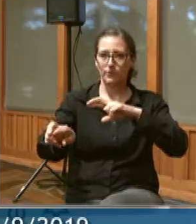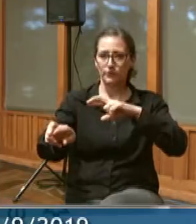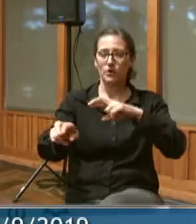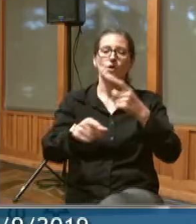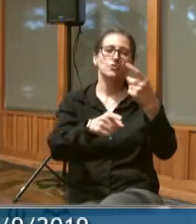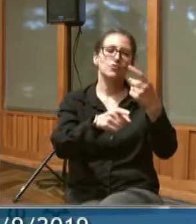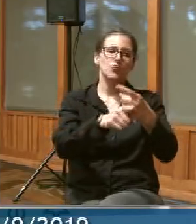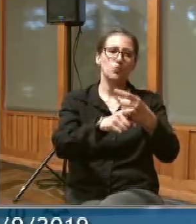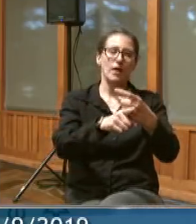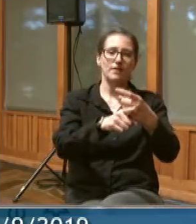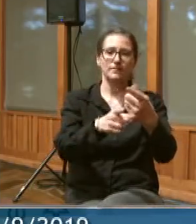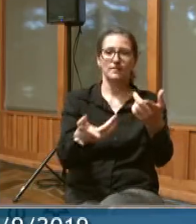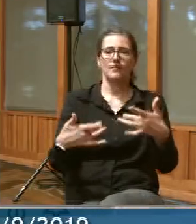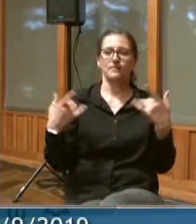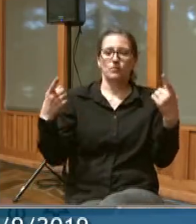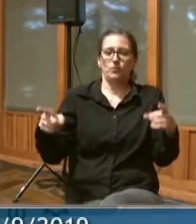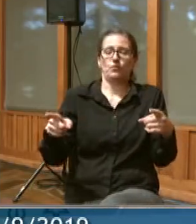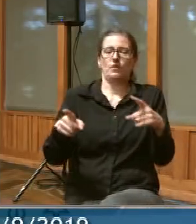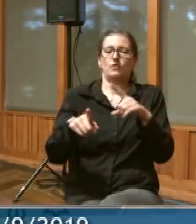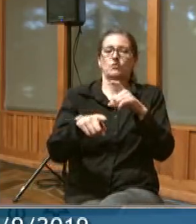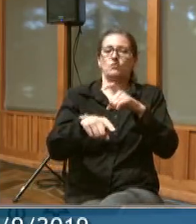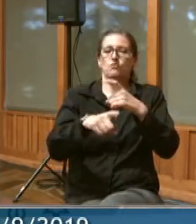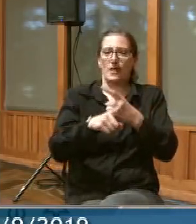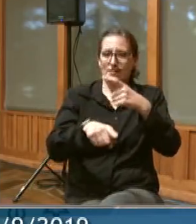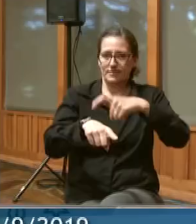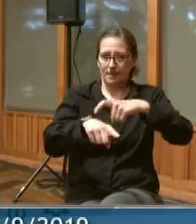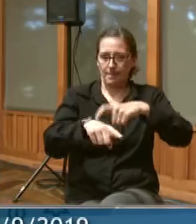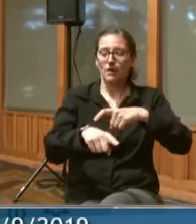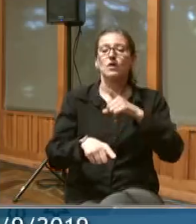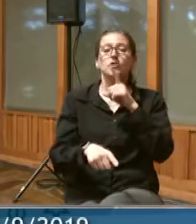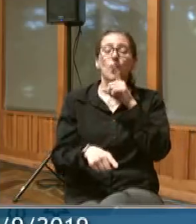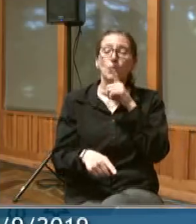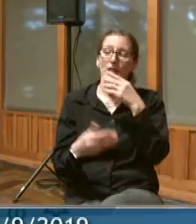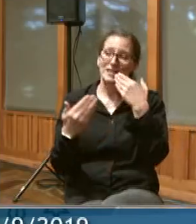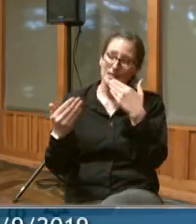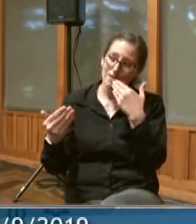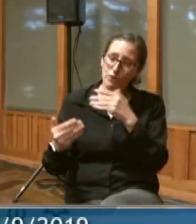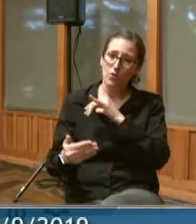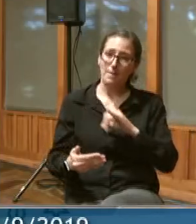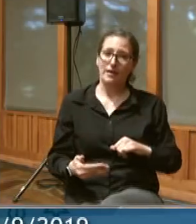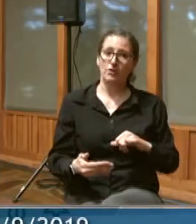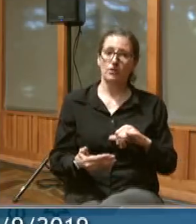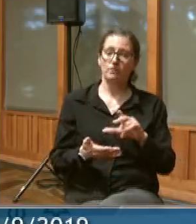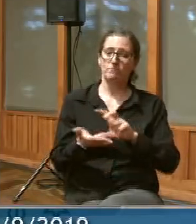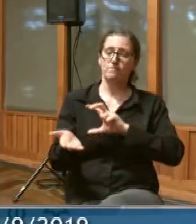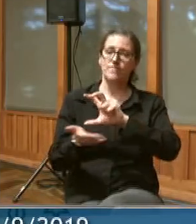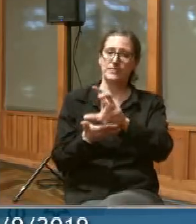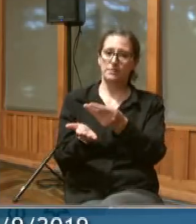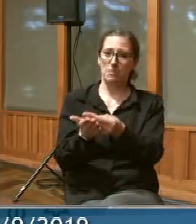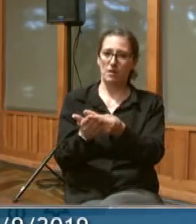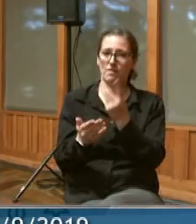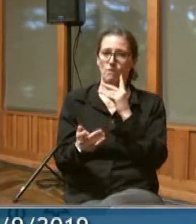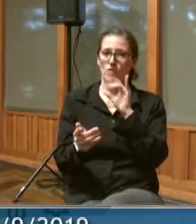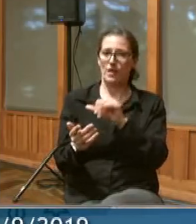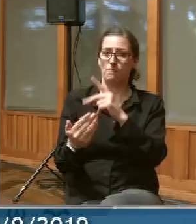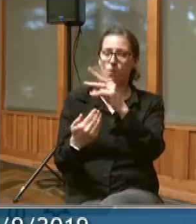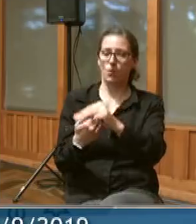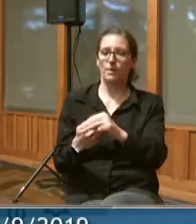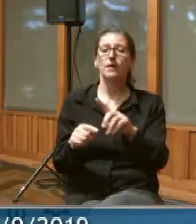CHANGER IN OUR COMMUNITY TO MAKE SURE THAT WE'RE SENDING THE RIGHT FIRST RESPONDERS TO THE RIGHT INCIDENTS AT THE RIGHT TIME. I'M VERY GRATEFUL THAT THE MAYOR